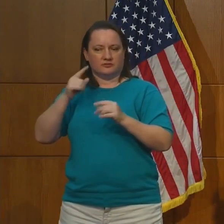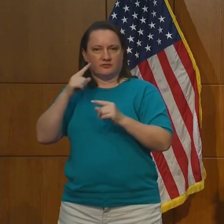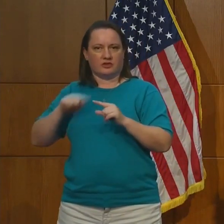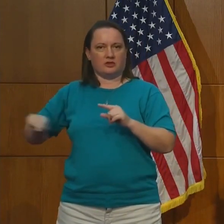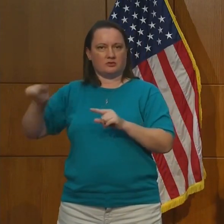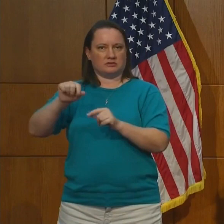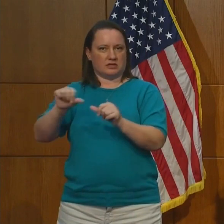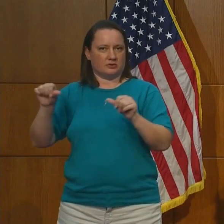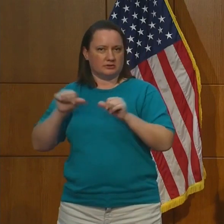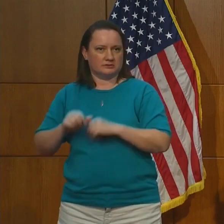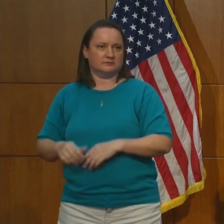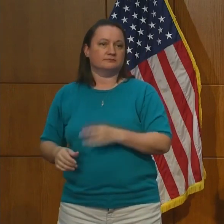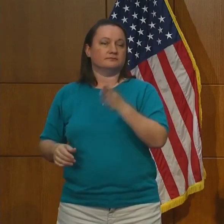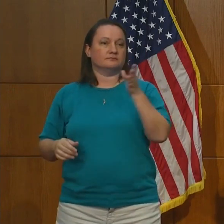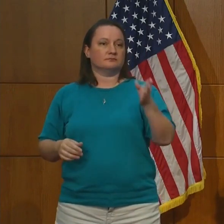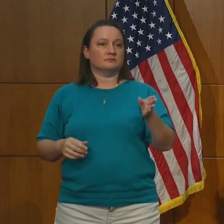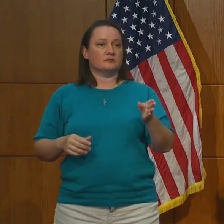THAT NUMBERS IN AND SURROUNDING